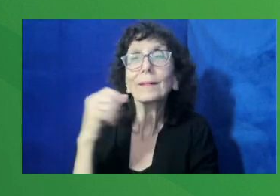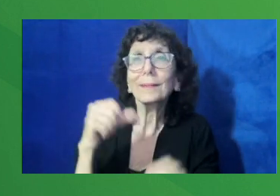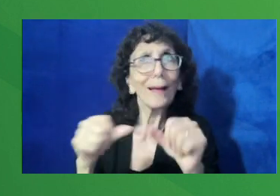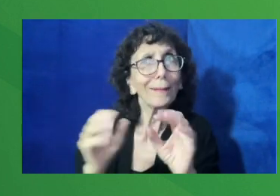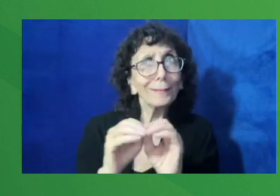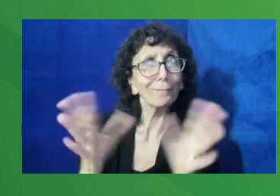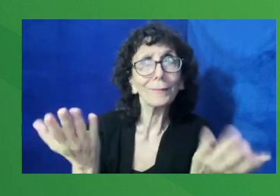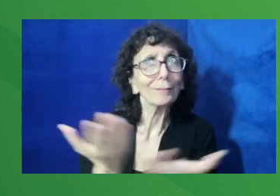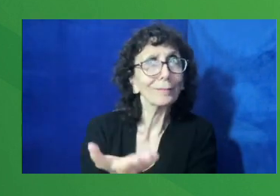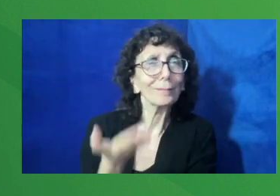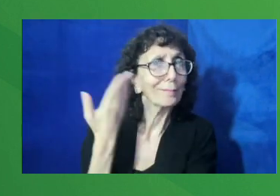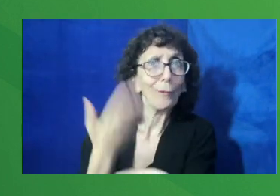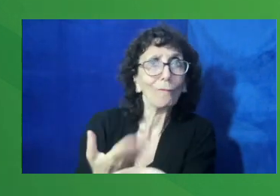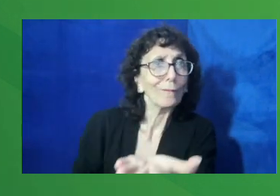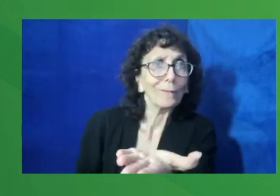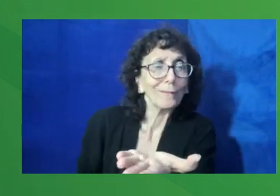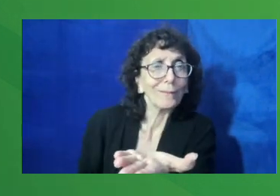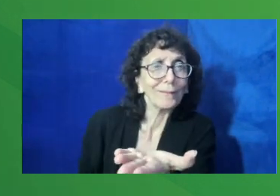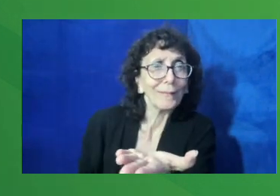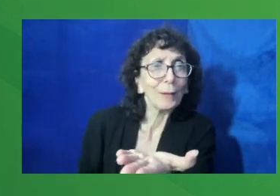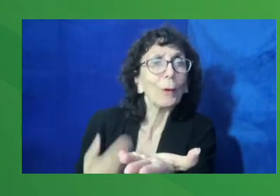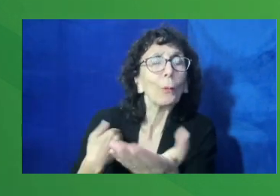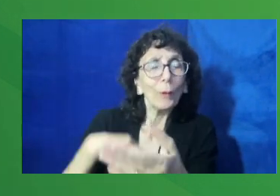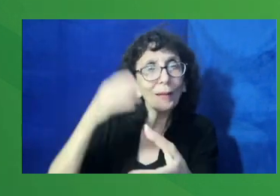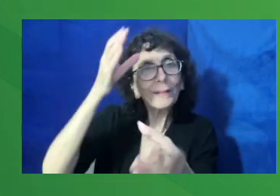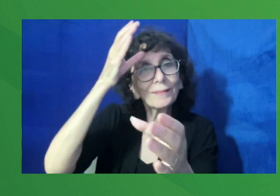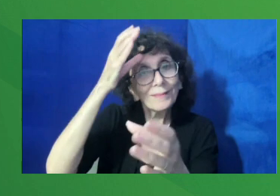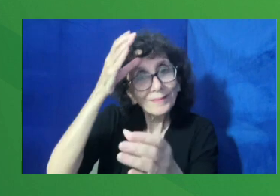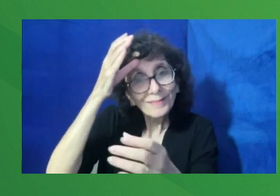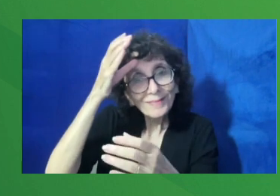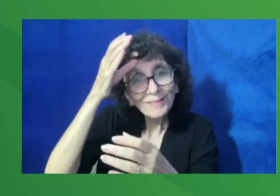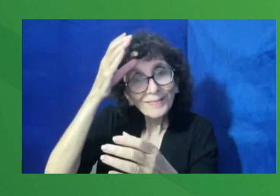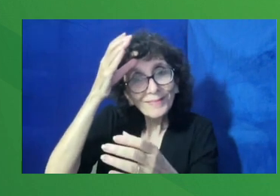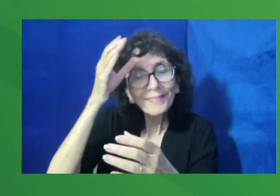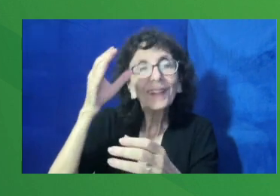the science is pretty clear. We know an awful lot about climate change and what's happening and why